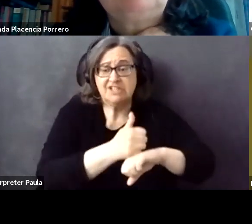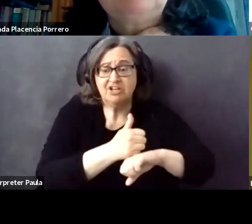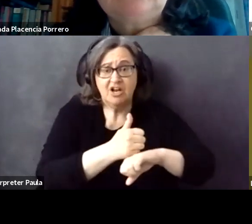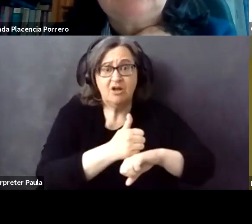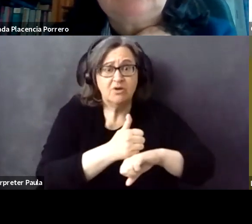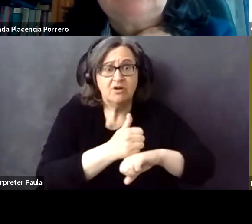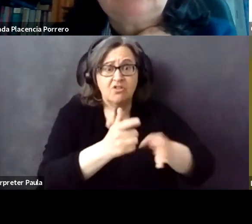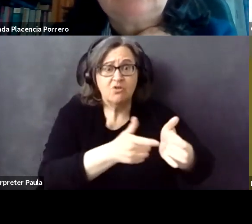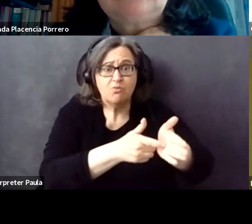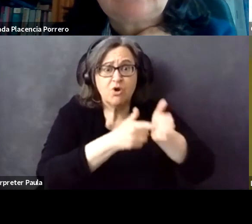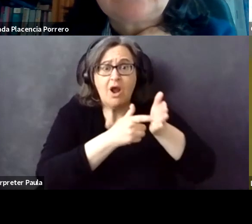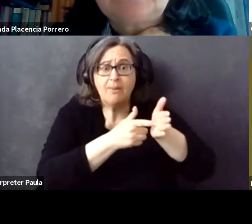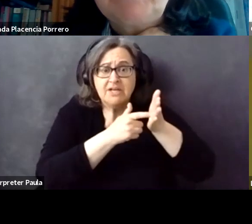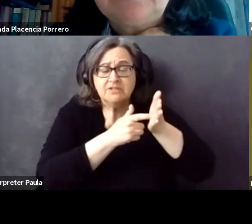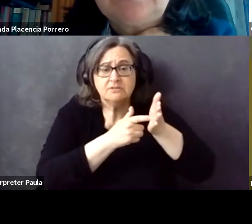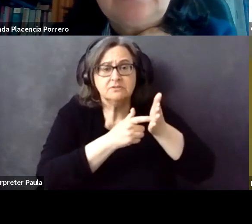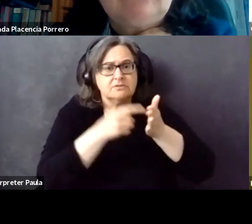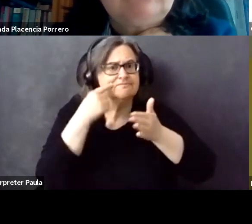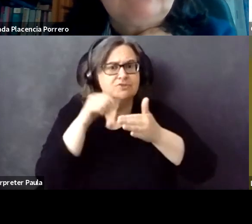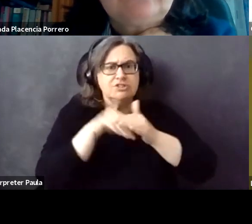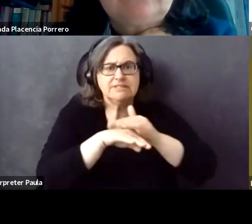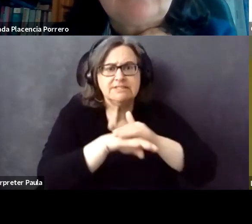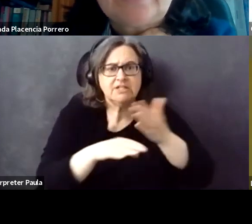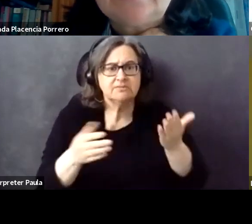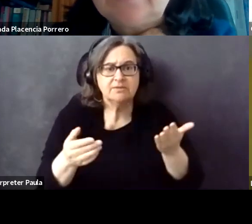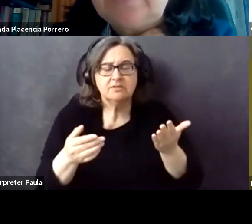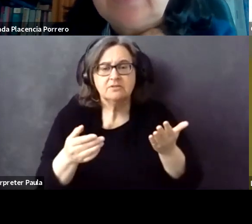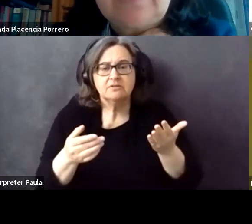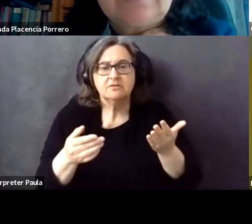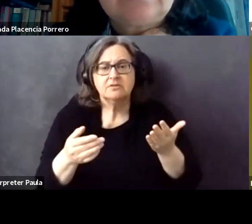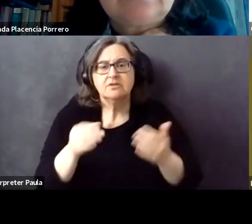is clear. It's really setting up a framework